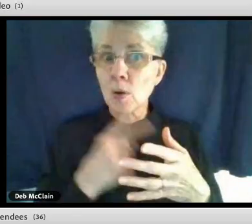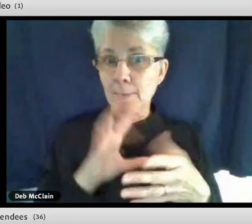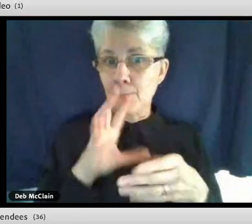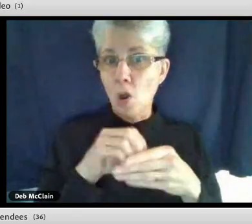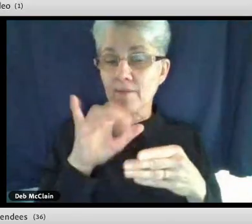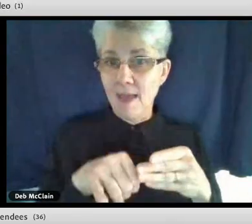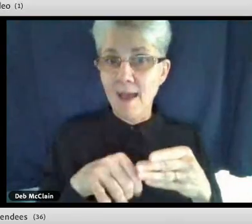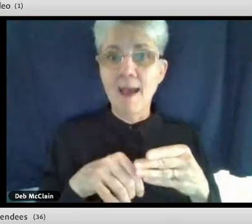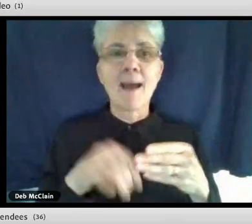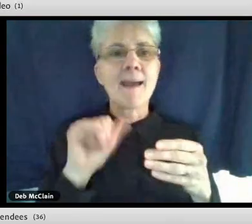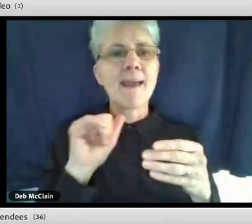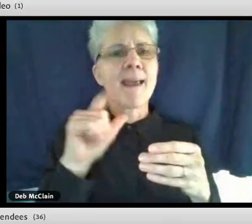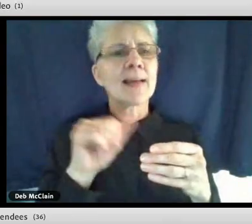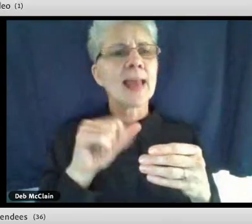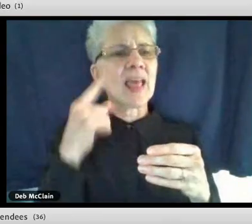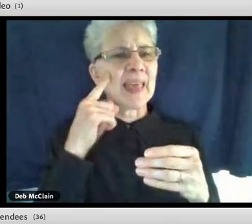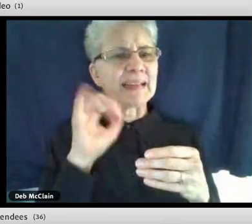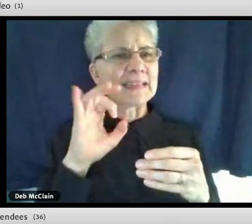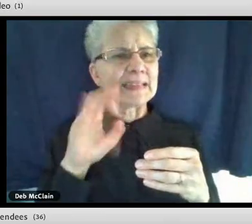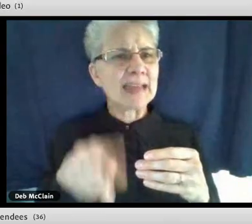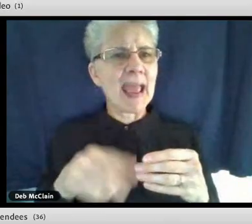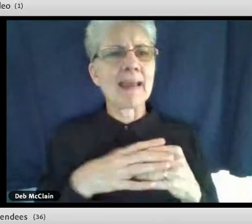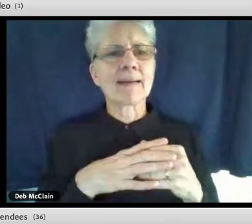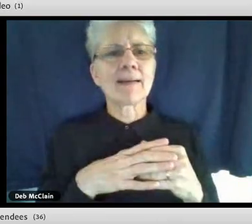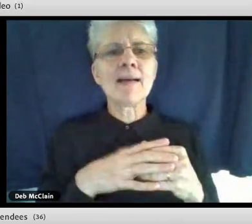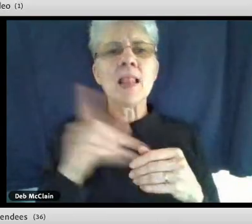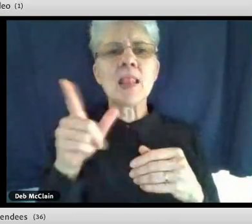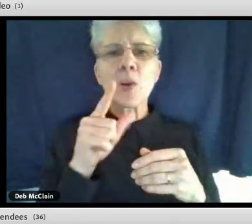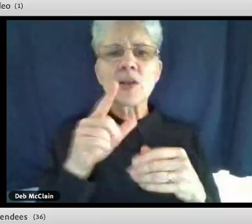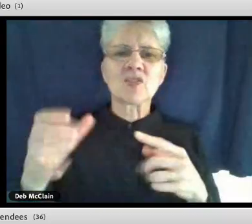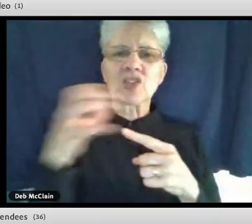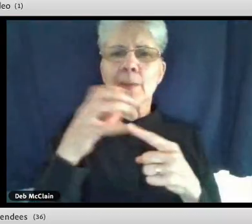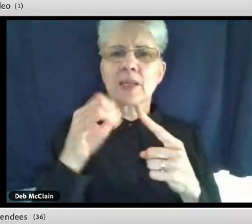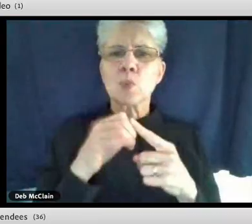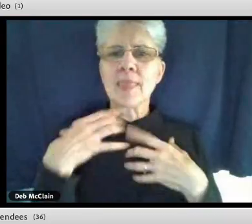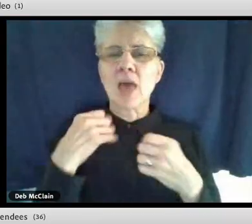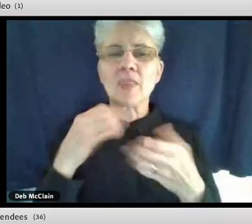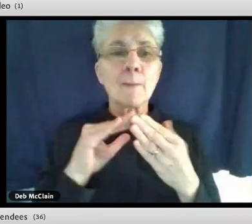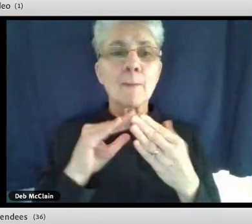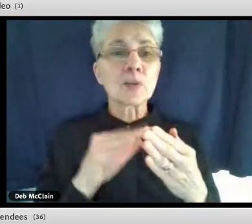and different things, so you may want to become part of them, ALA Think Tank, Libraries are Champions